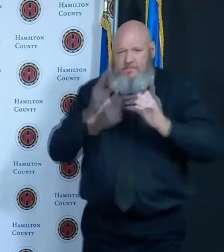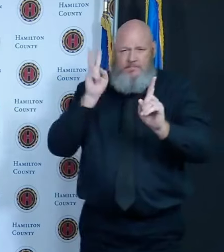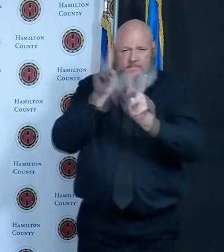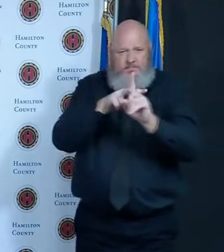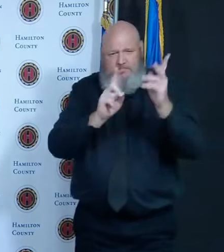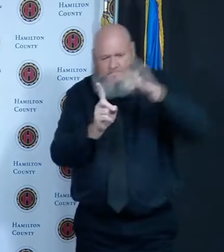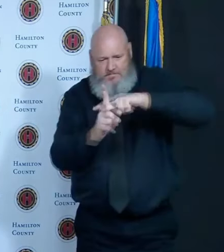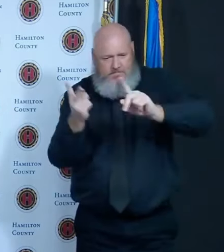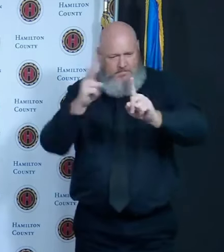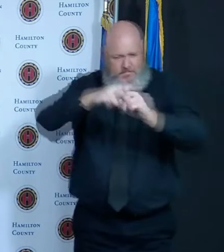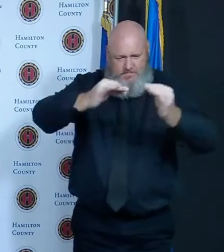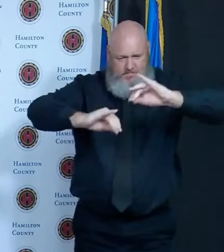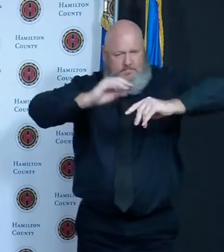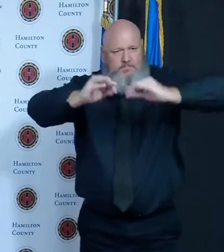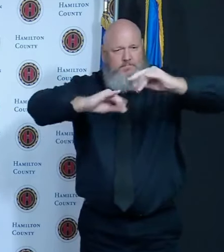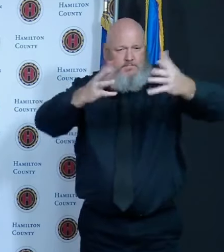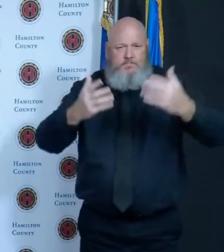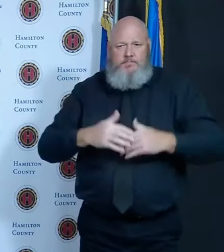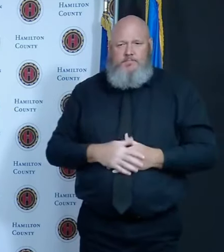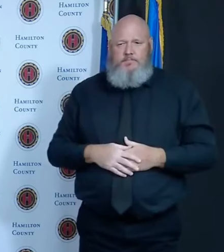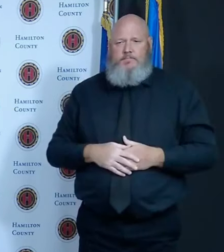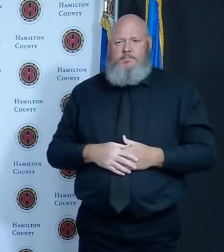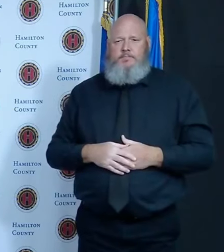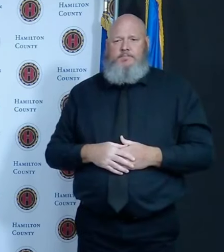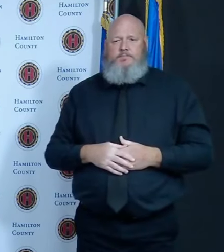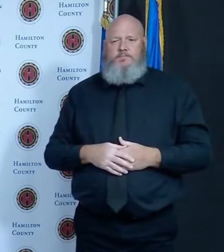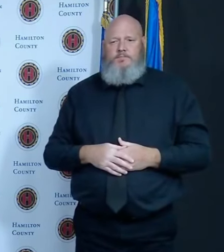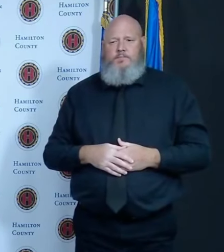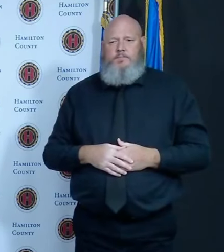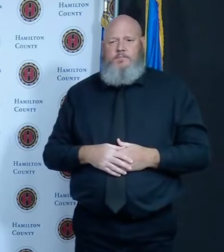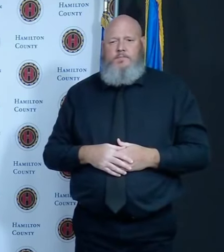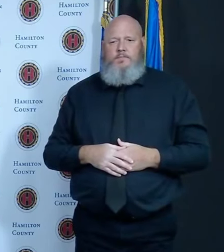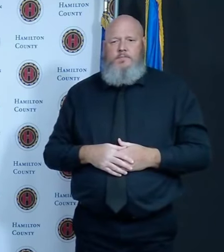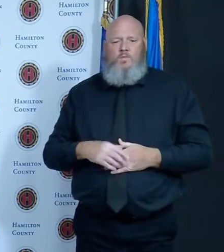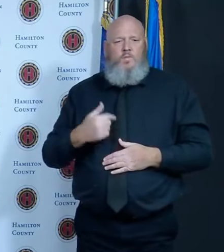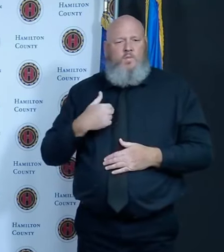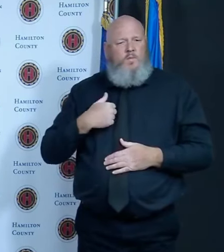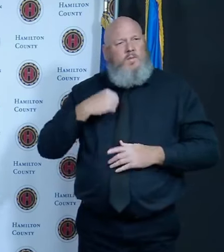not the route that we want to take but as I said earlier it's a business